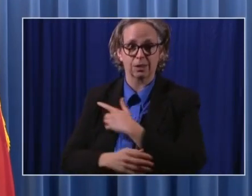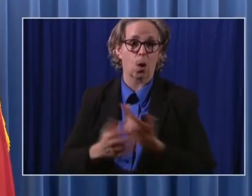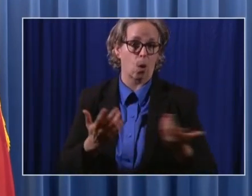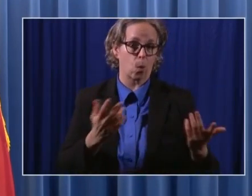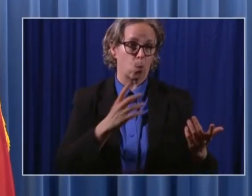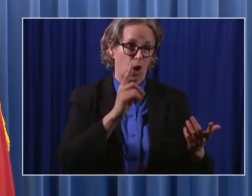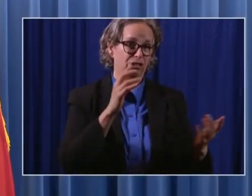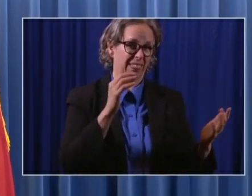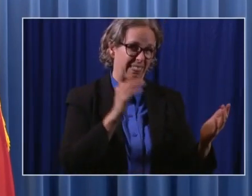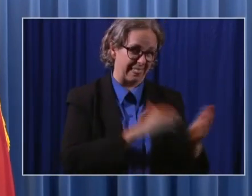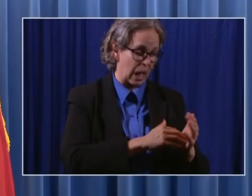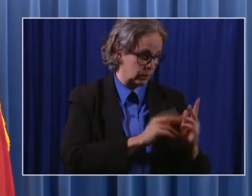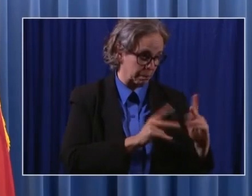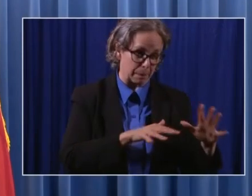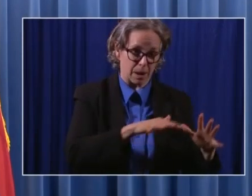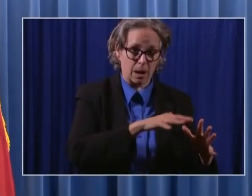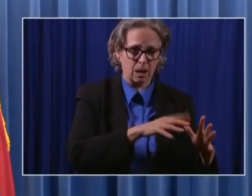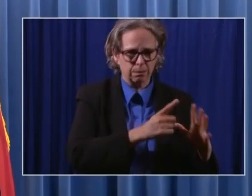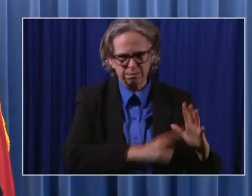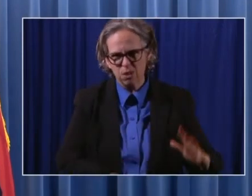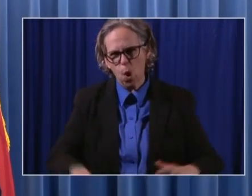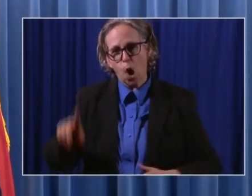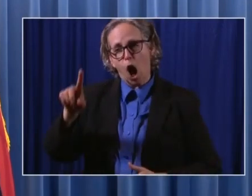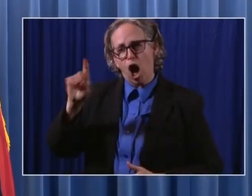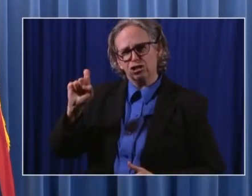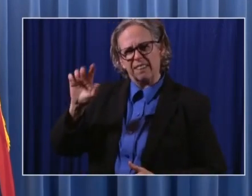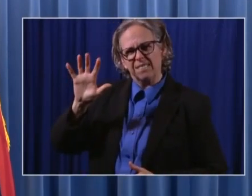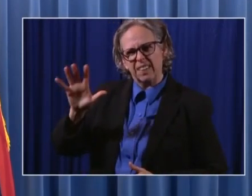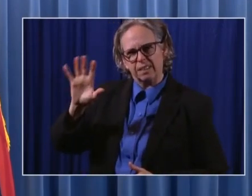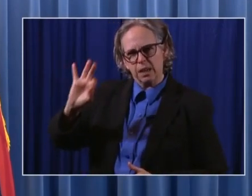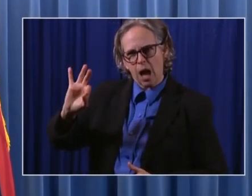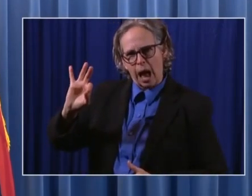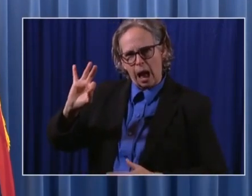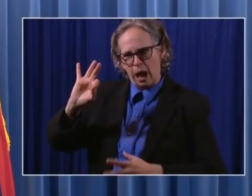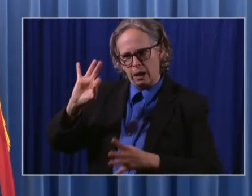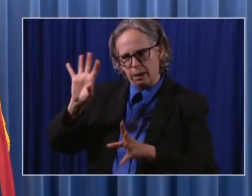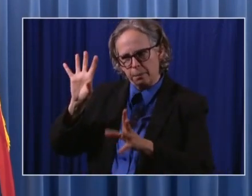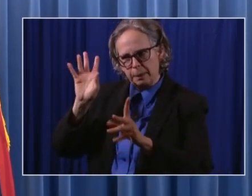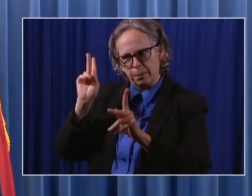NOT INCOME SETTINGS. HENRY COUNTY IS AT 159 CASES